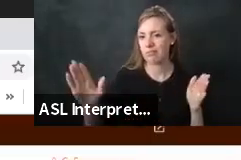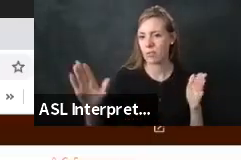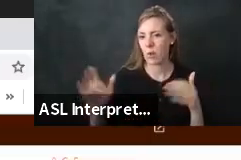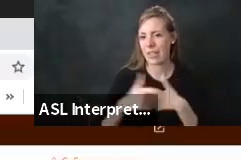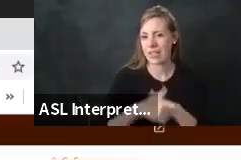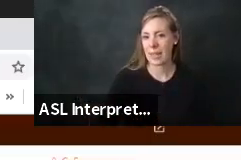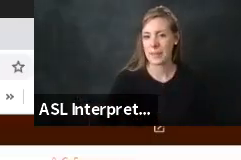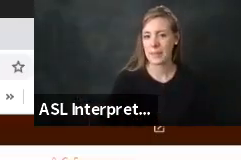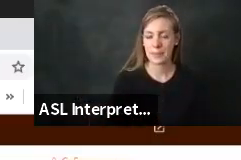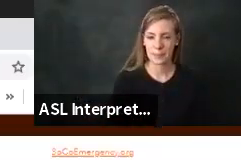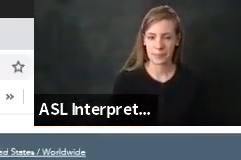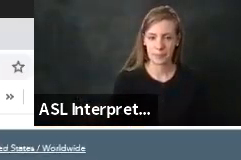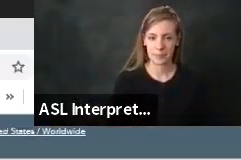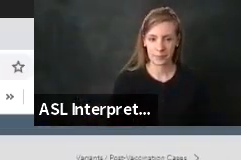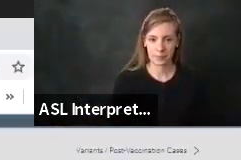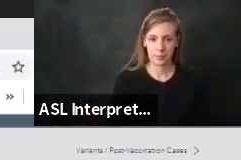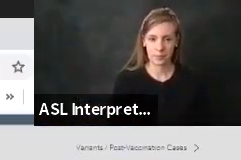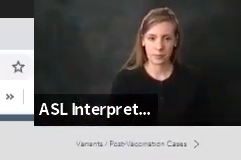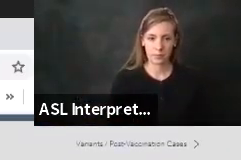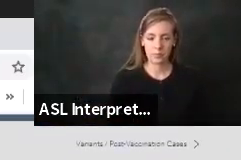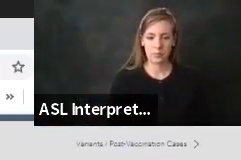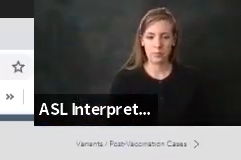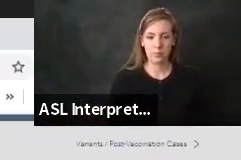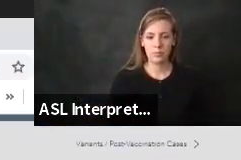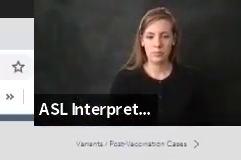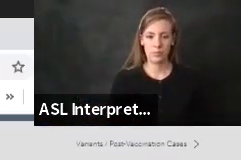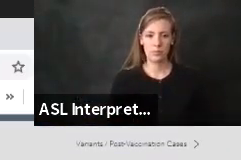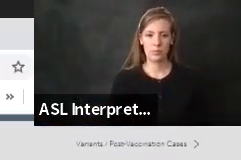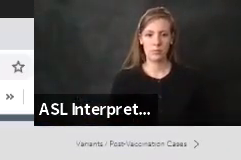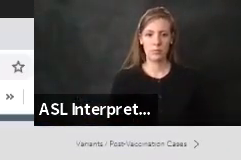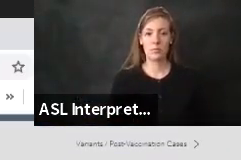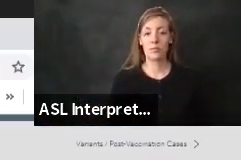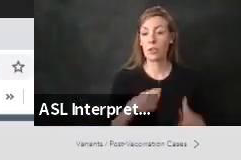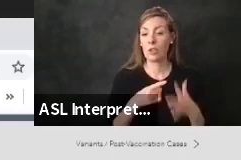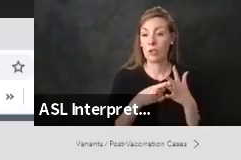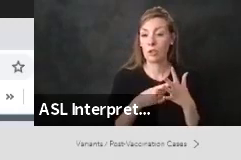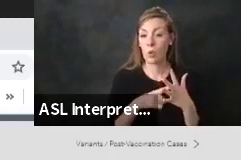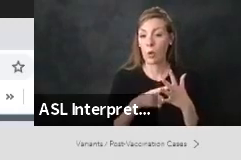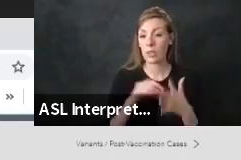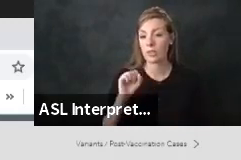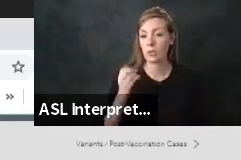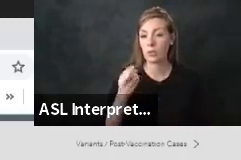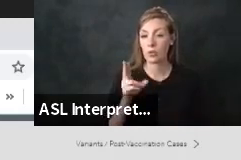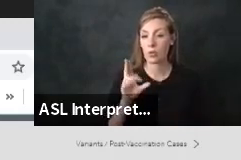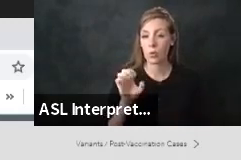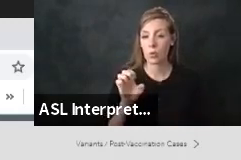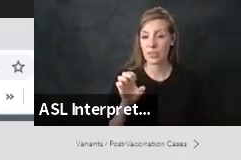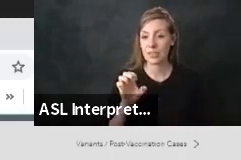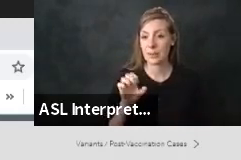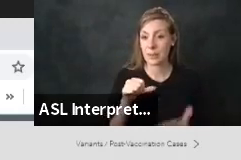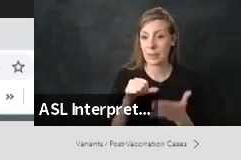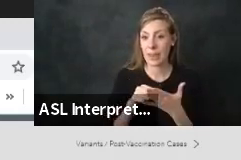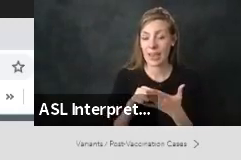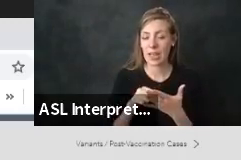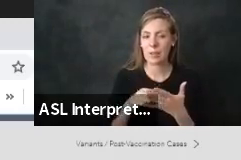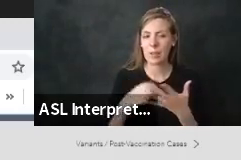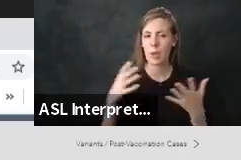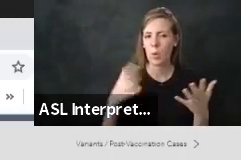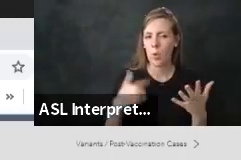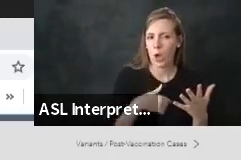The source page is looking at what are we seeing in terms of where cases they're coming from?